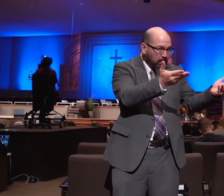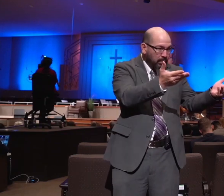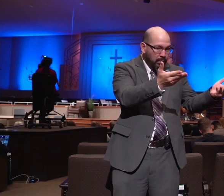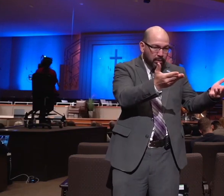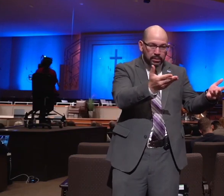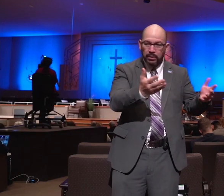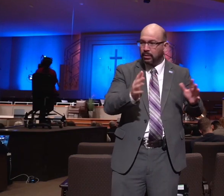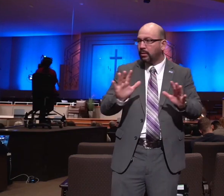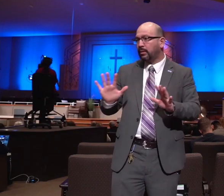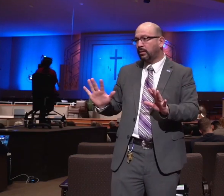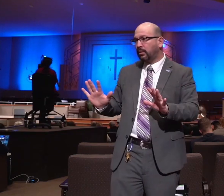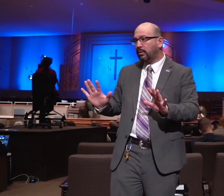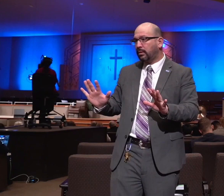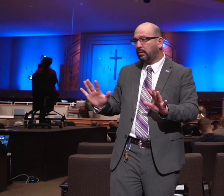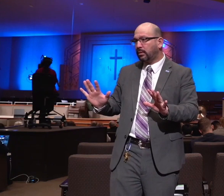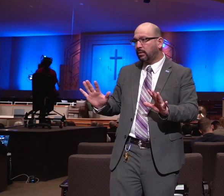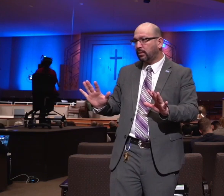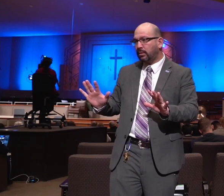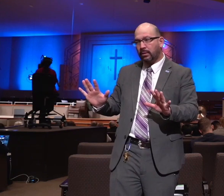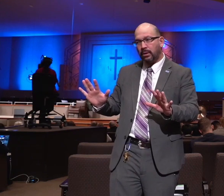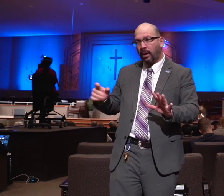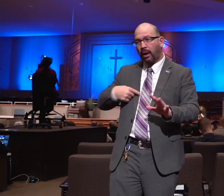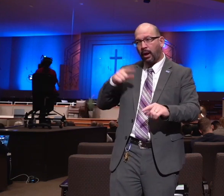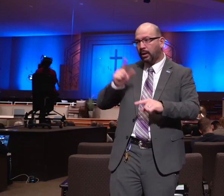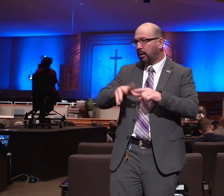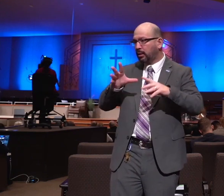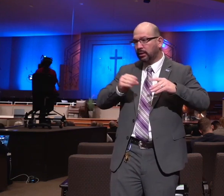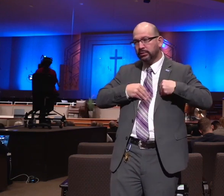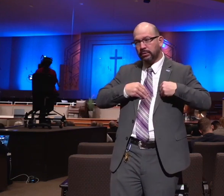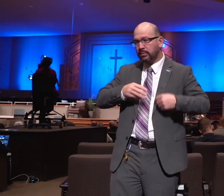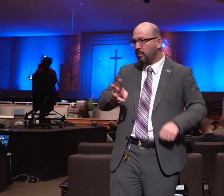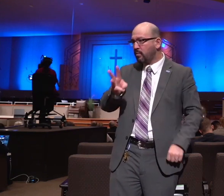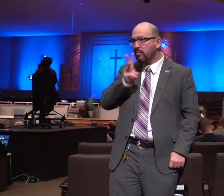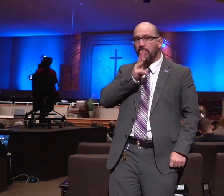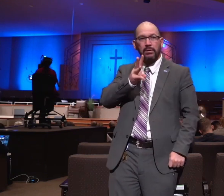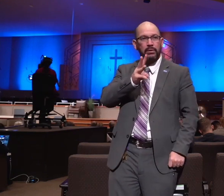he said be it far from me O Lord that I